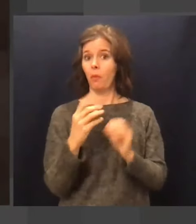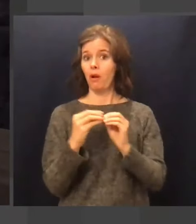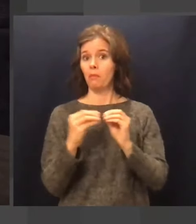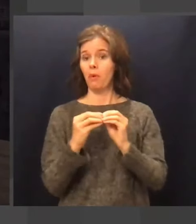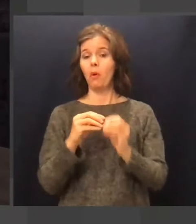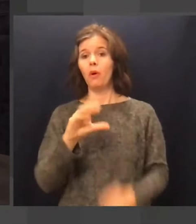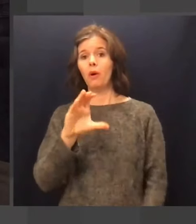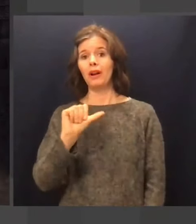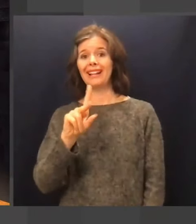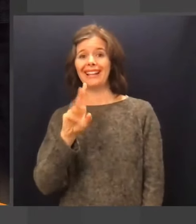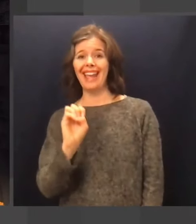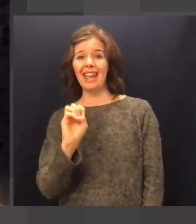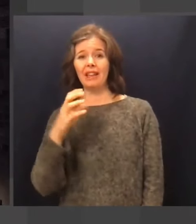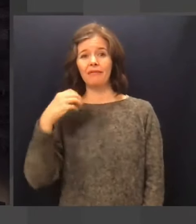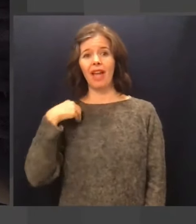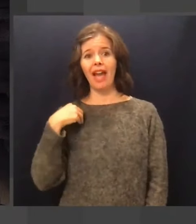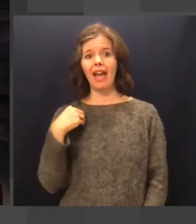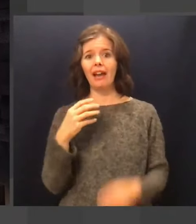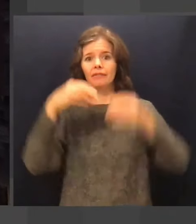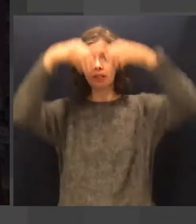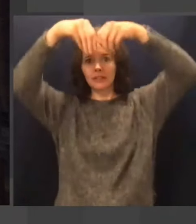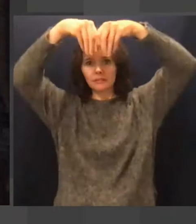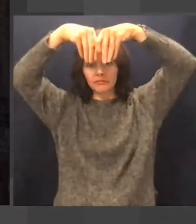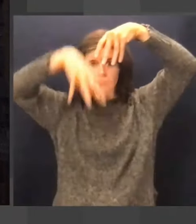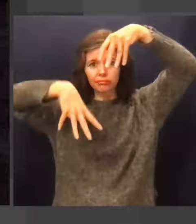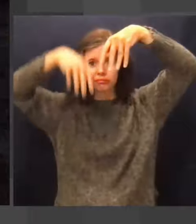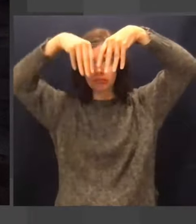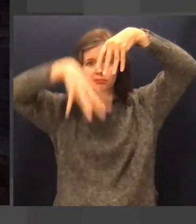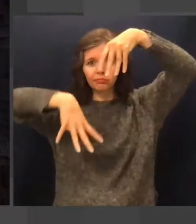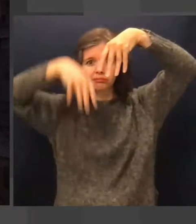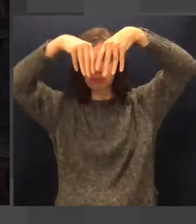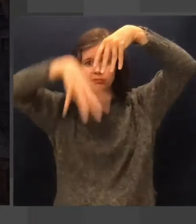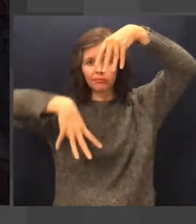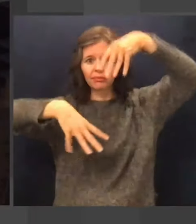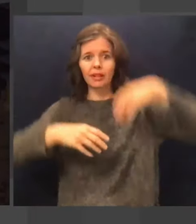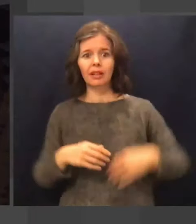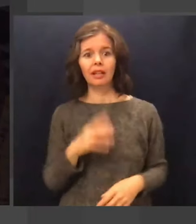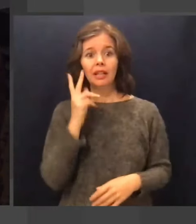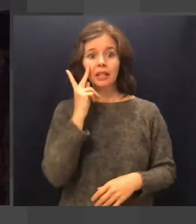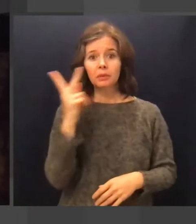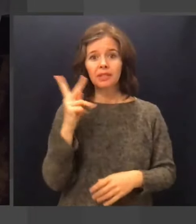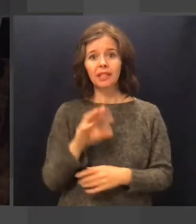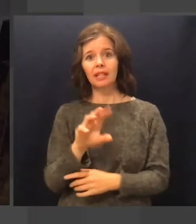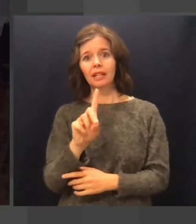YES. WE HAVE THE DRIP STONE CAVES